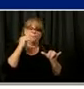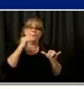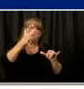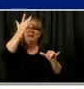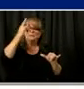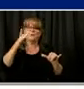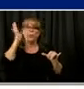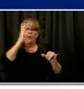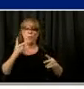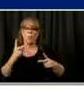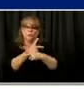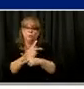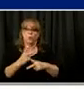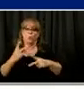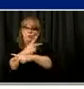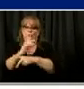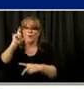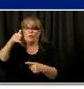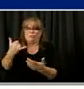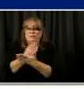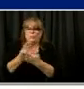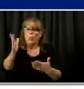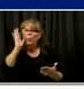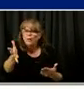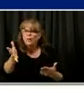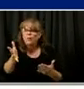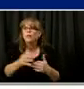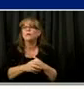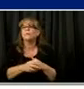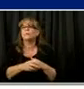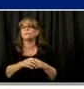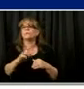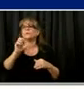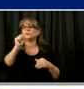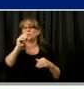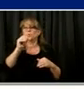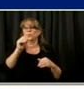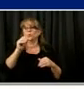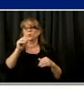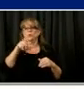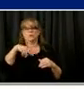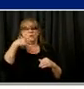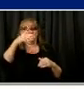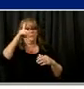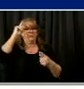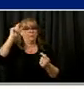coveted but the symptoms can manifest similarly coughs shortness of breath difficulty breathing